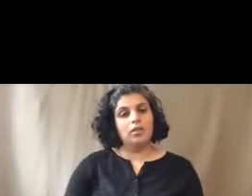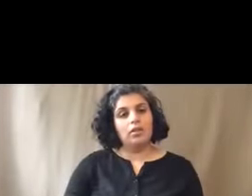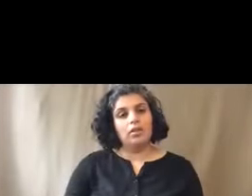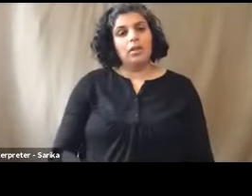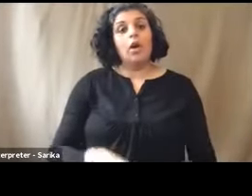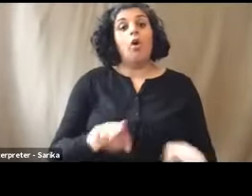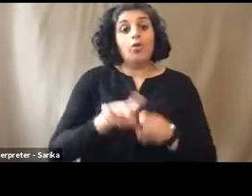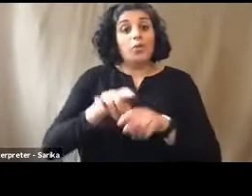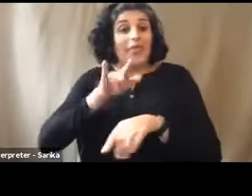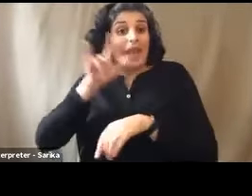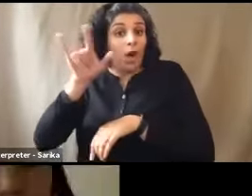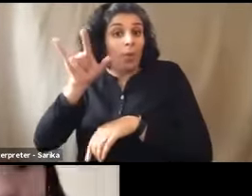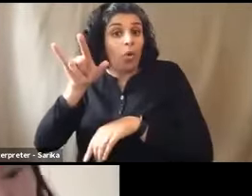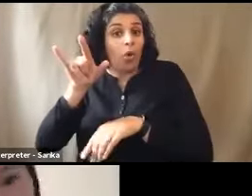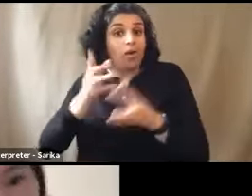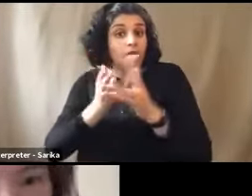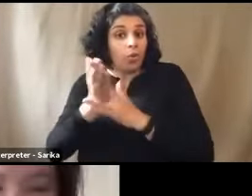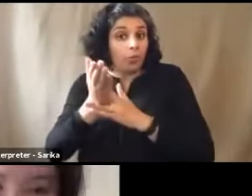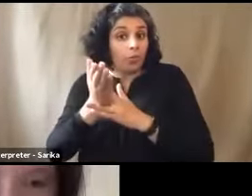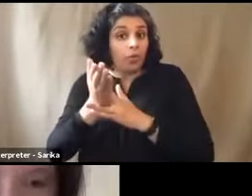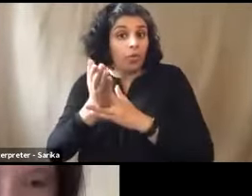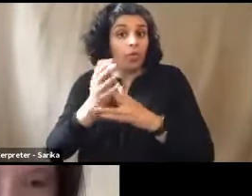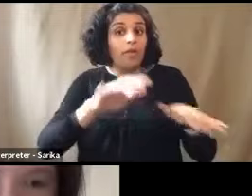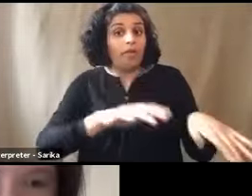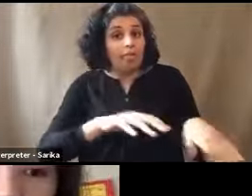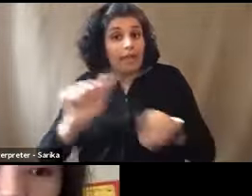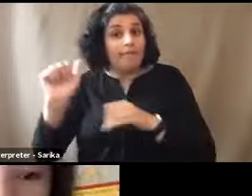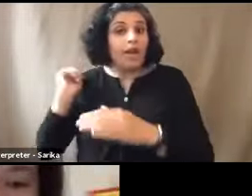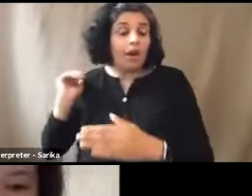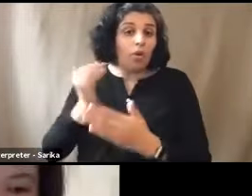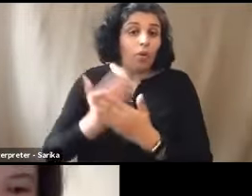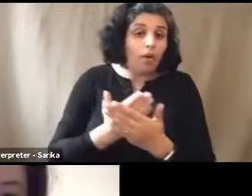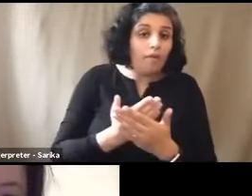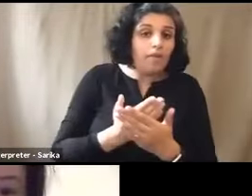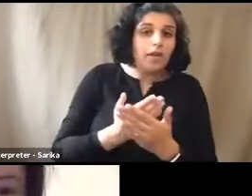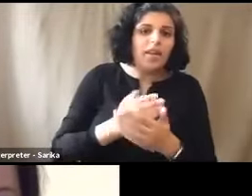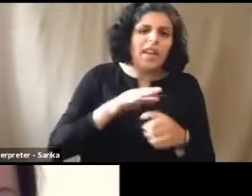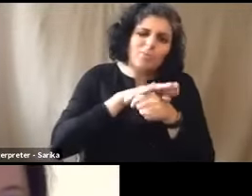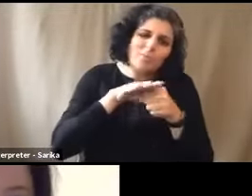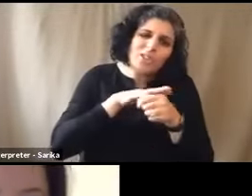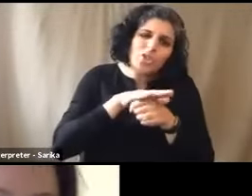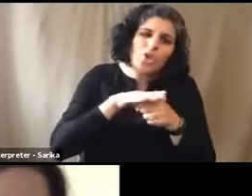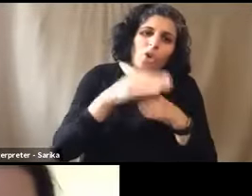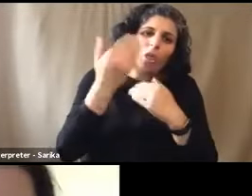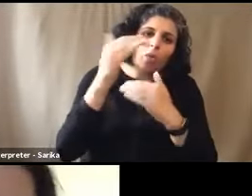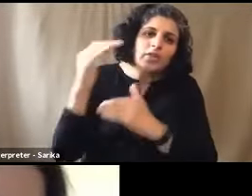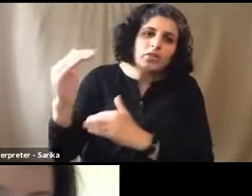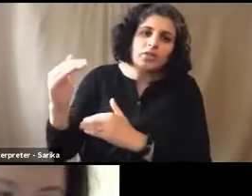leaving and arriving, and regional restrictions around that too.